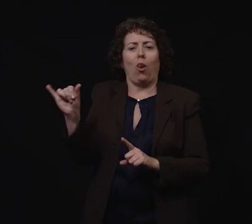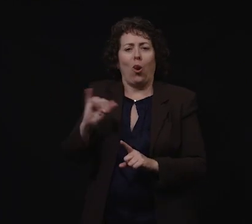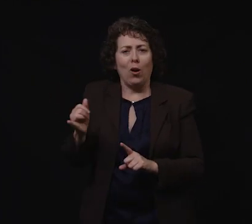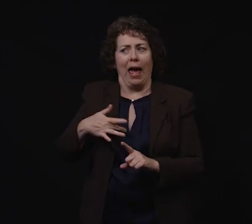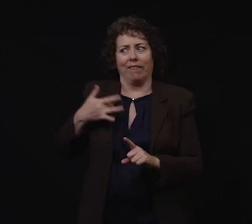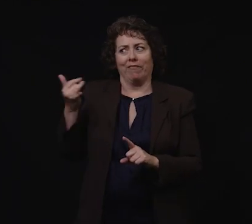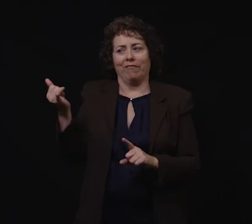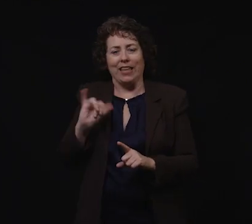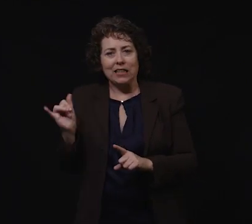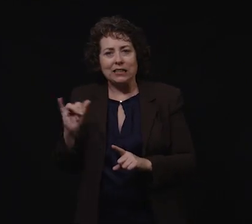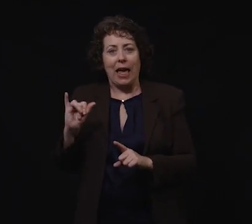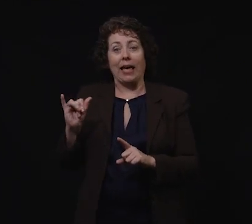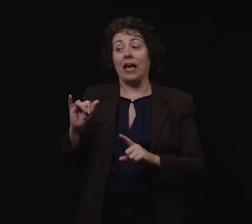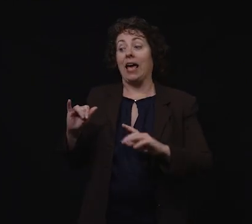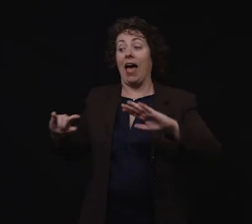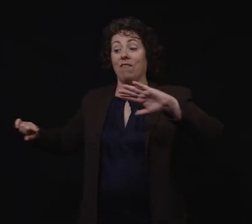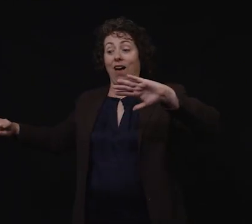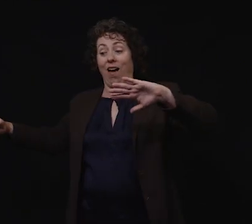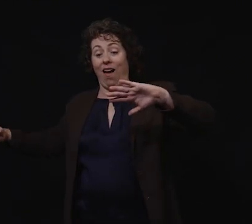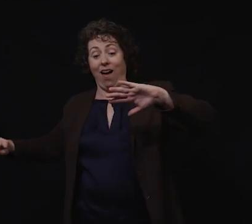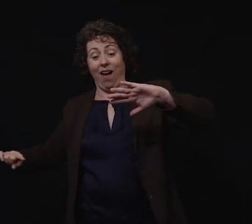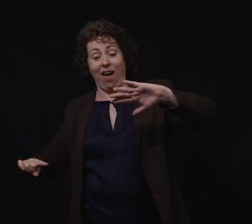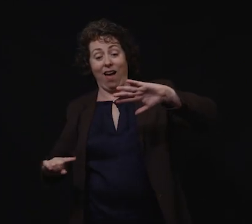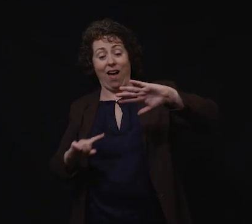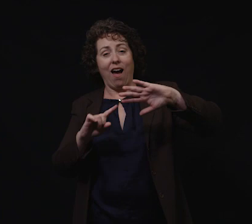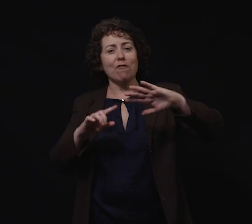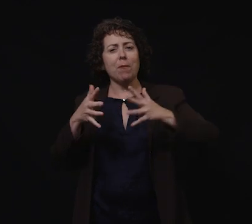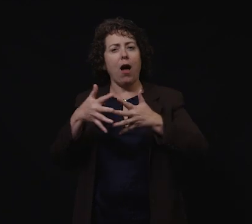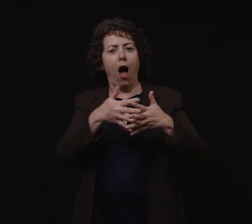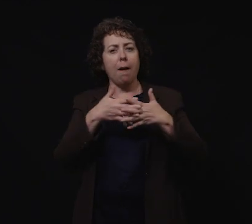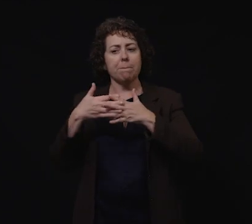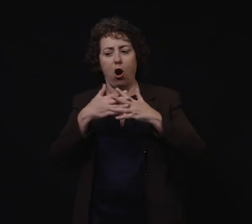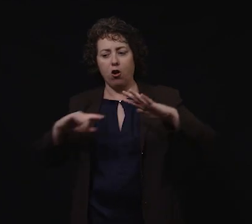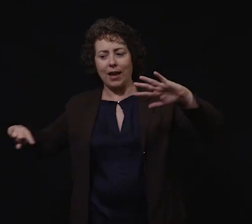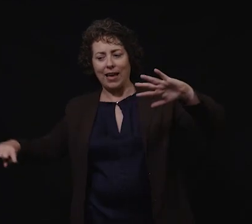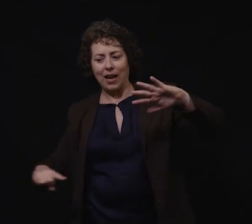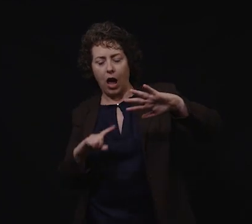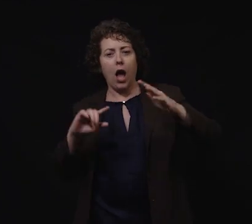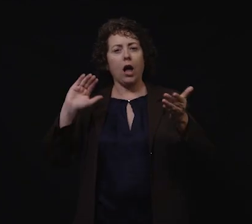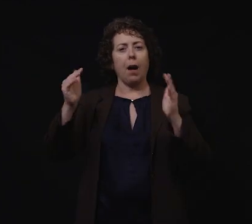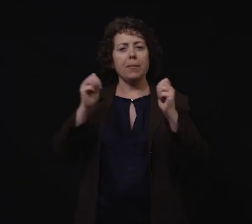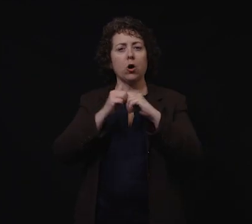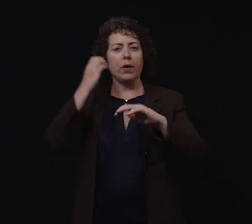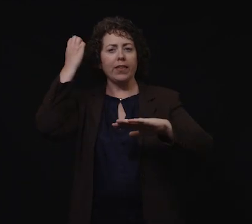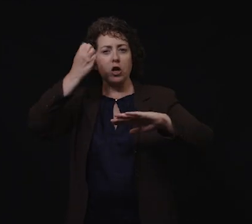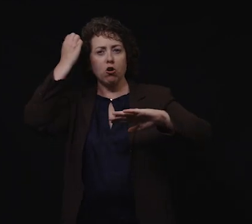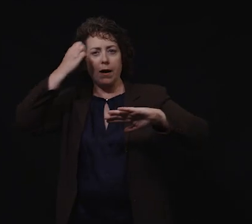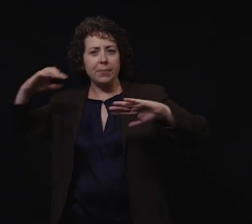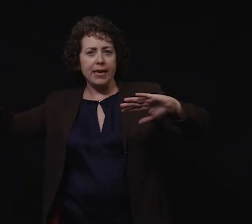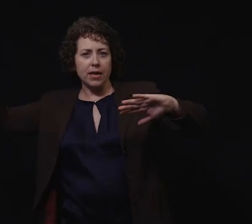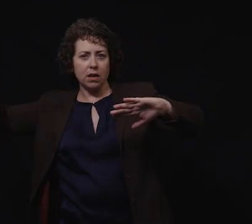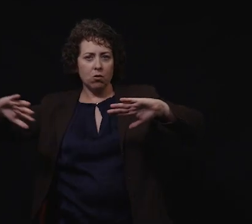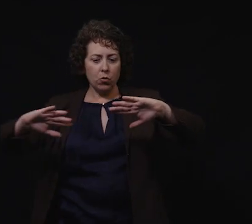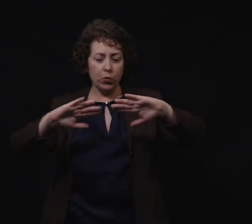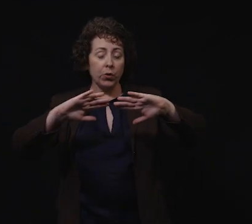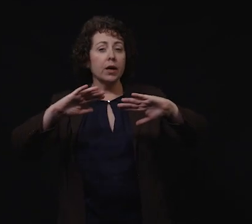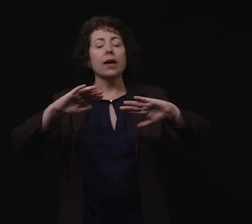Increases that risk as opposed to the European track those that live adjacent to Back Bay are down in the southern water second